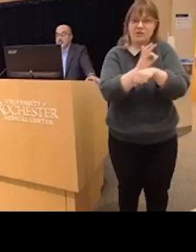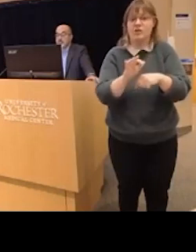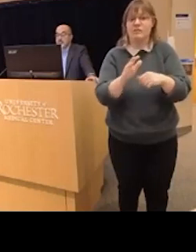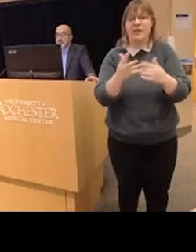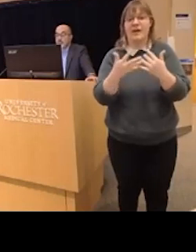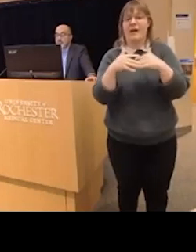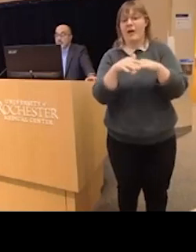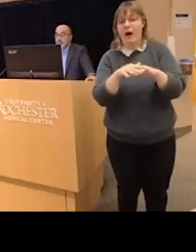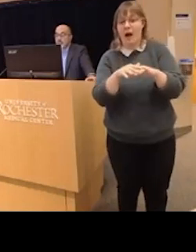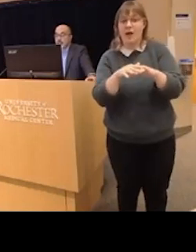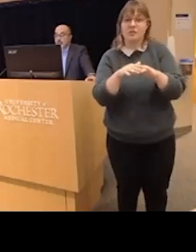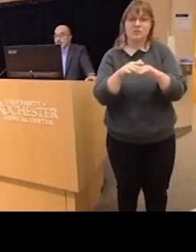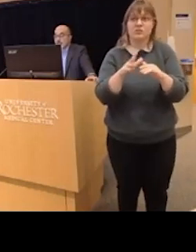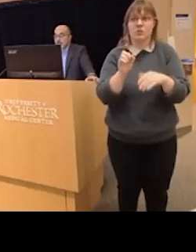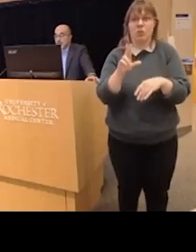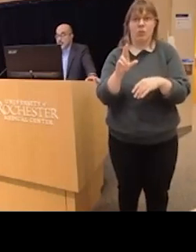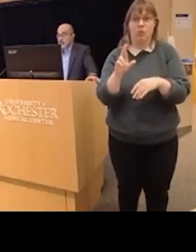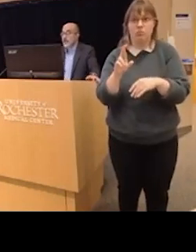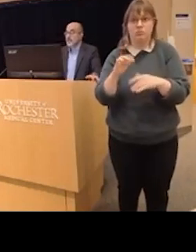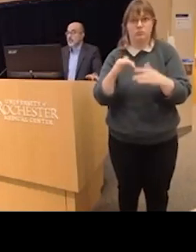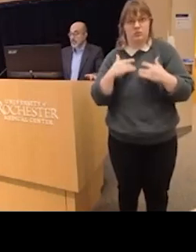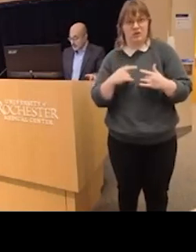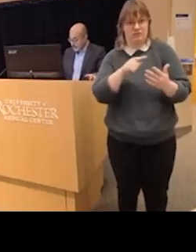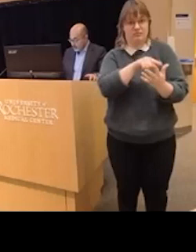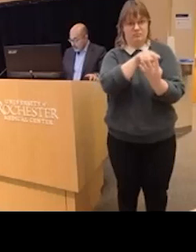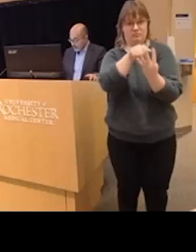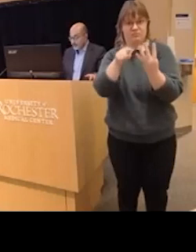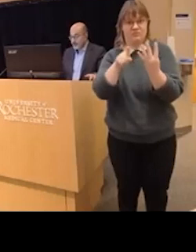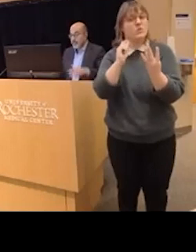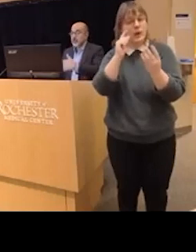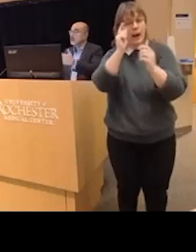function or depression um it really as you'd imagine the combo did better and that's what